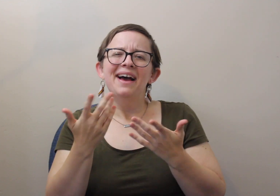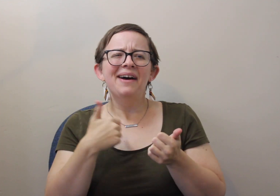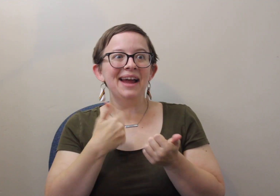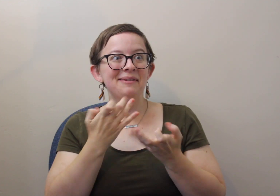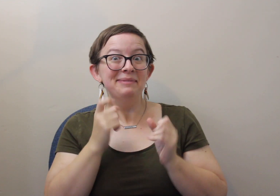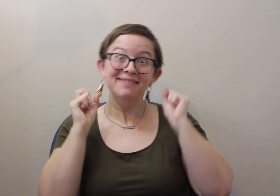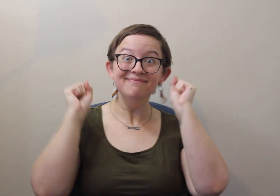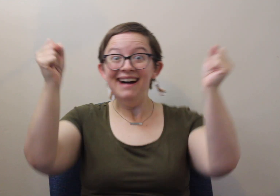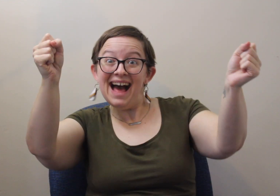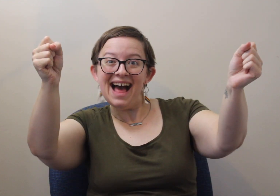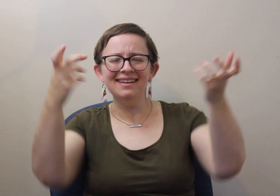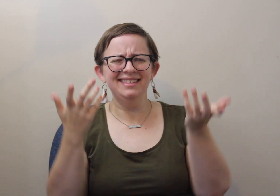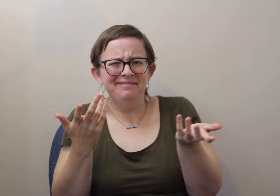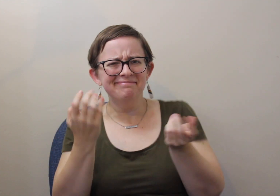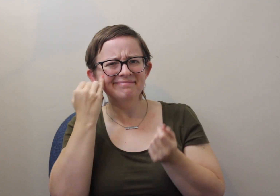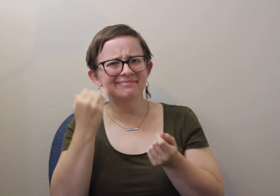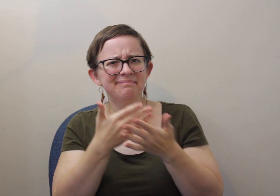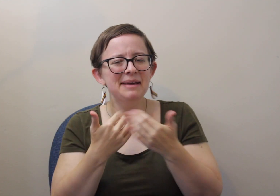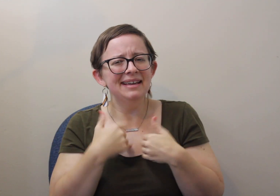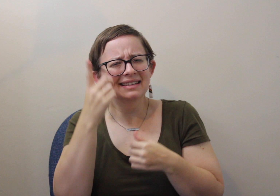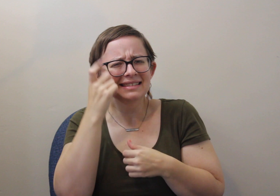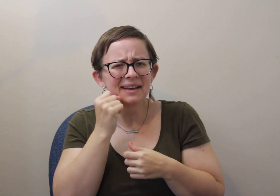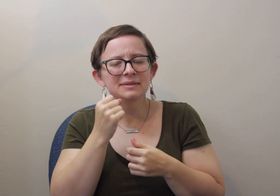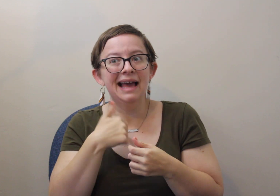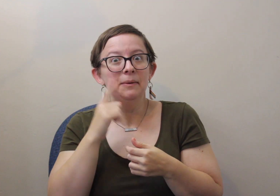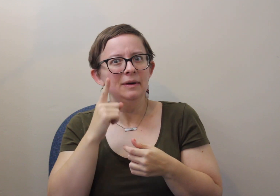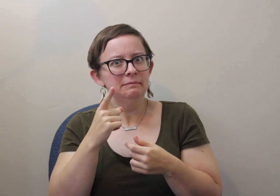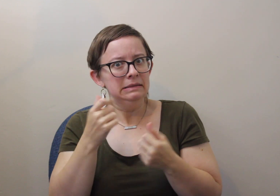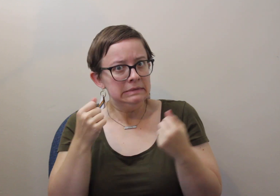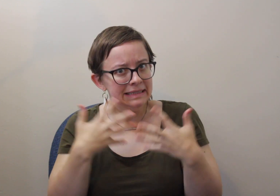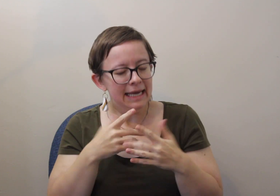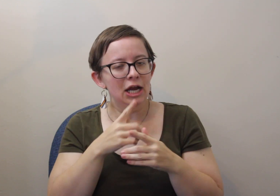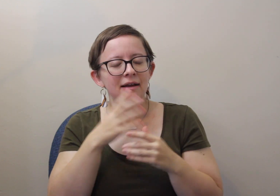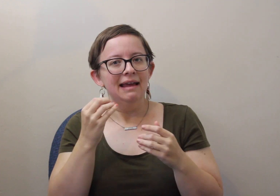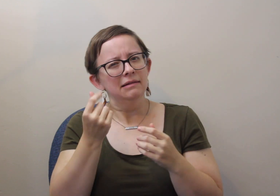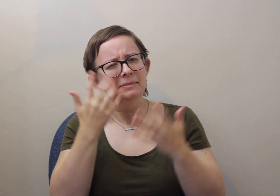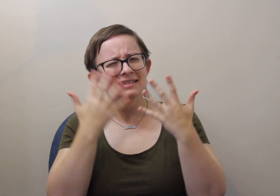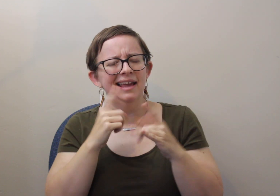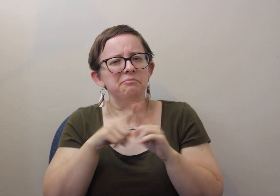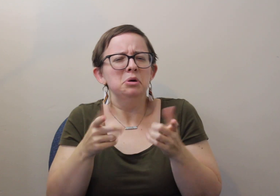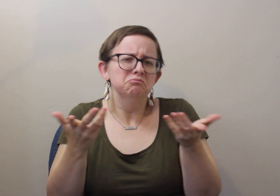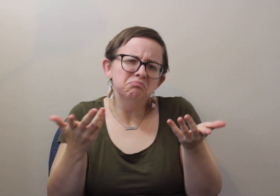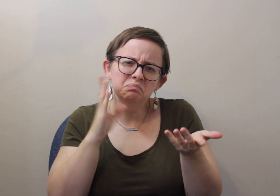I don't want to be like whoa because you know if the baby did have Down's, you know I would be scared yes and a little bit sad,